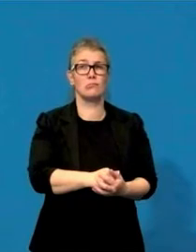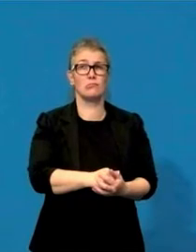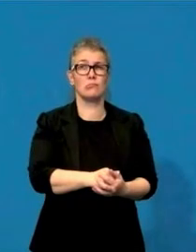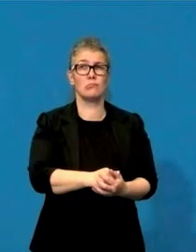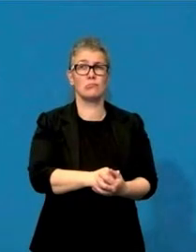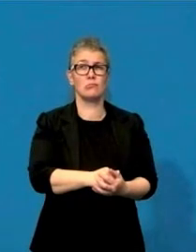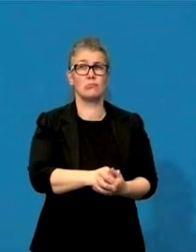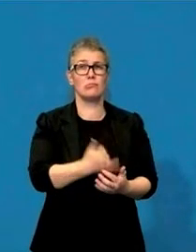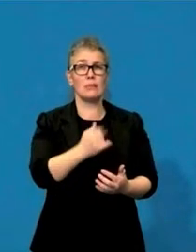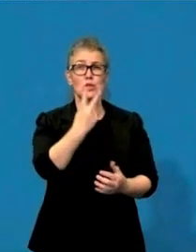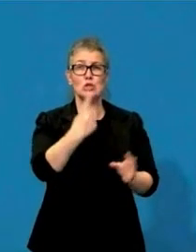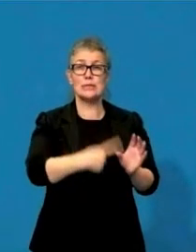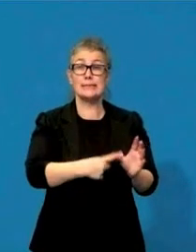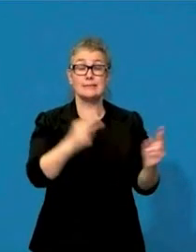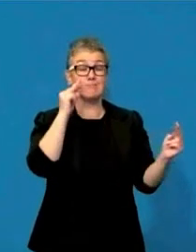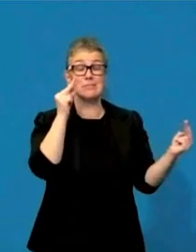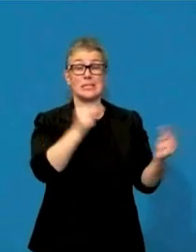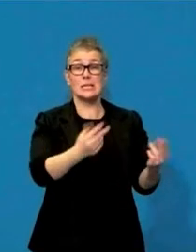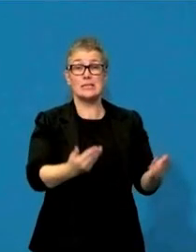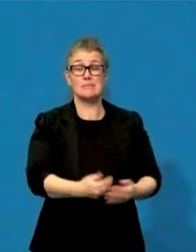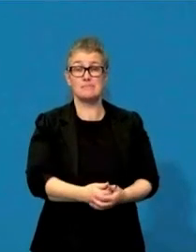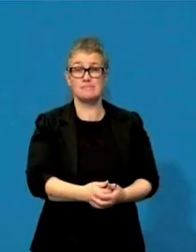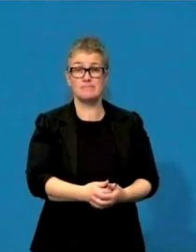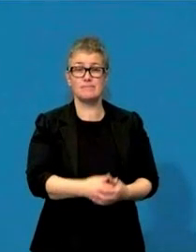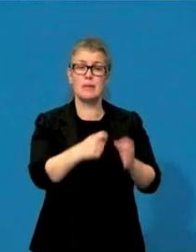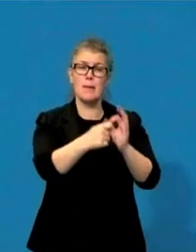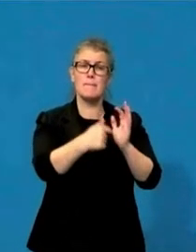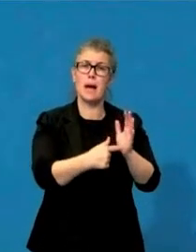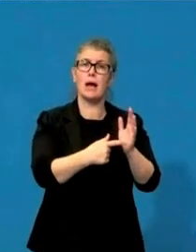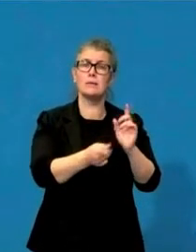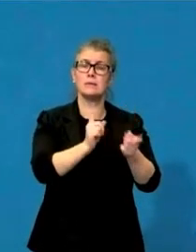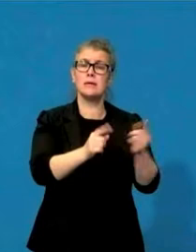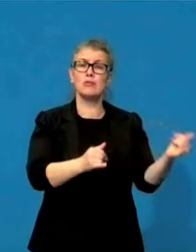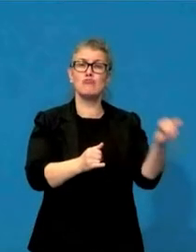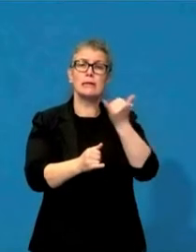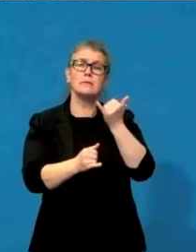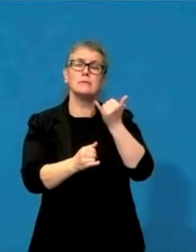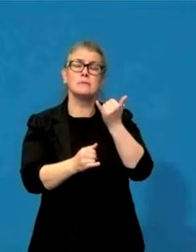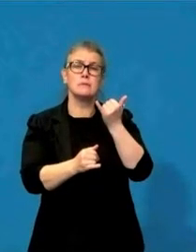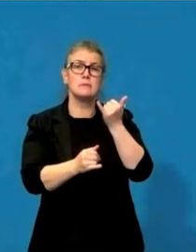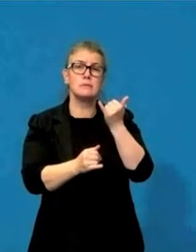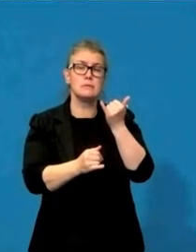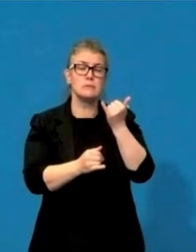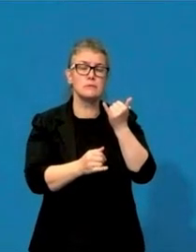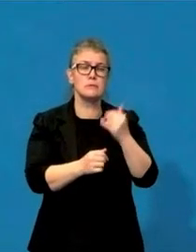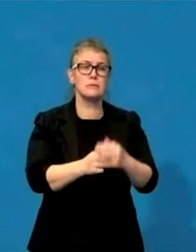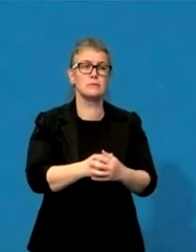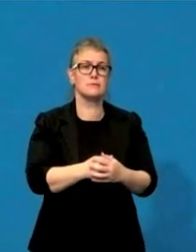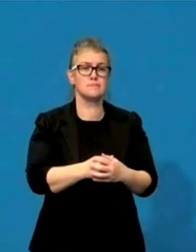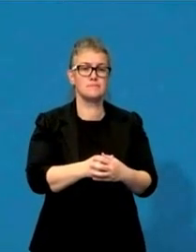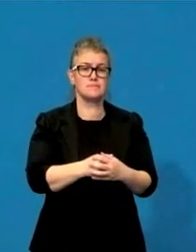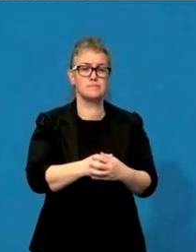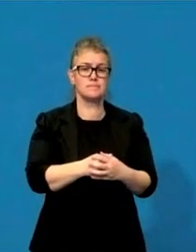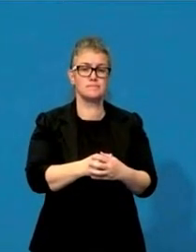now. But he does ring up on - on the phone and - and contact us through phone.